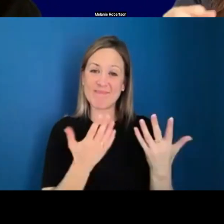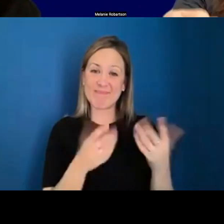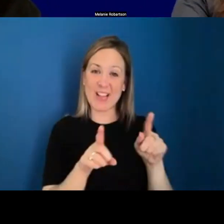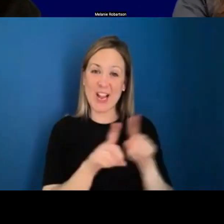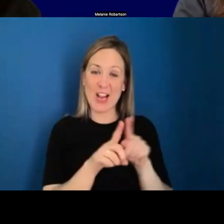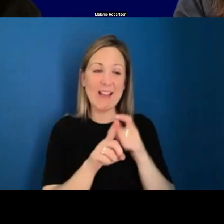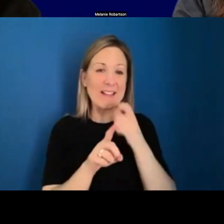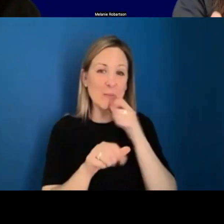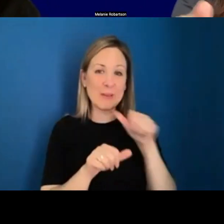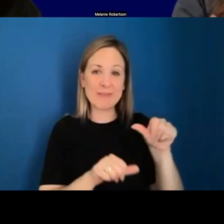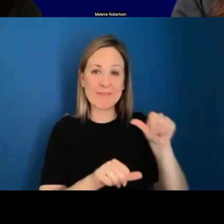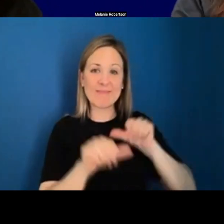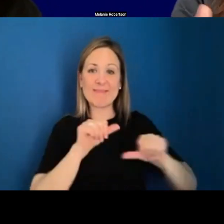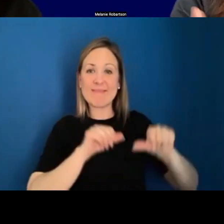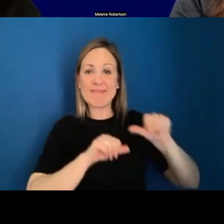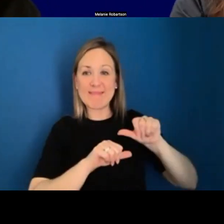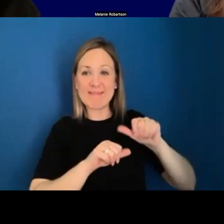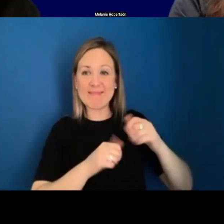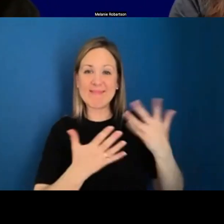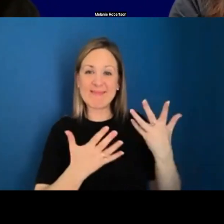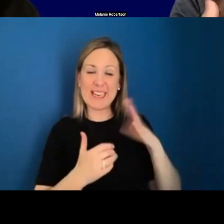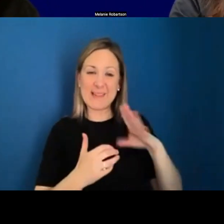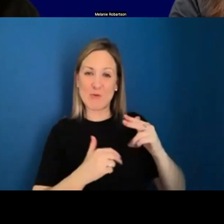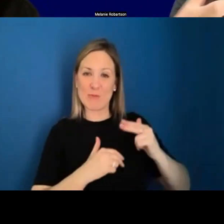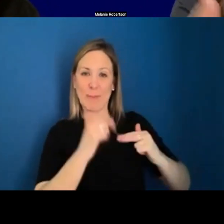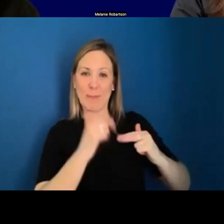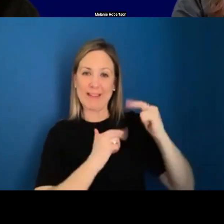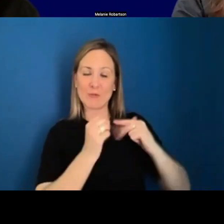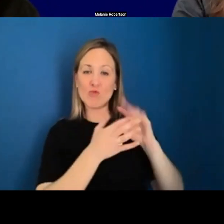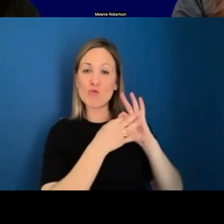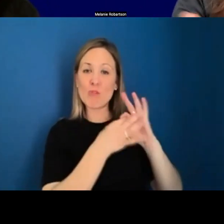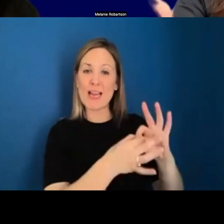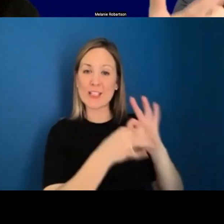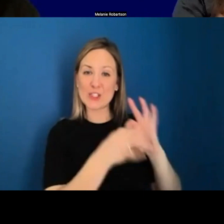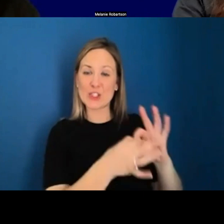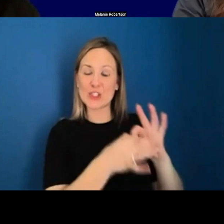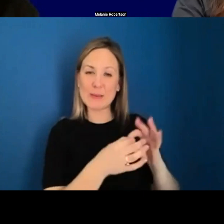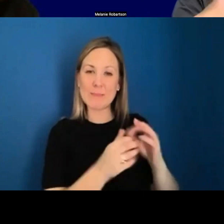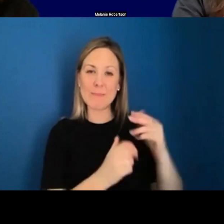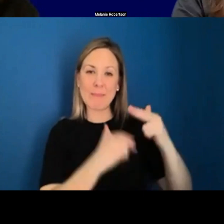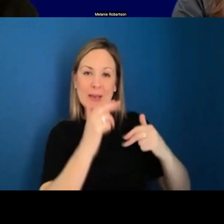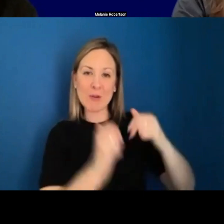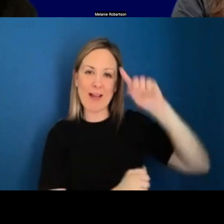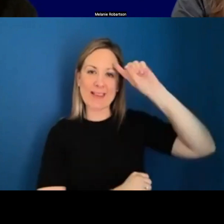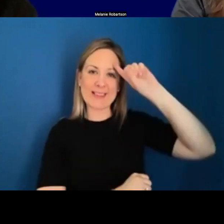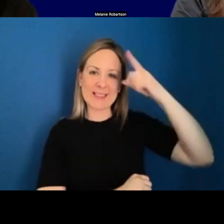bit and you build that relationship, build that understanding and get those strategies working